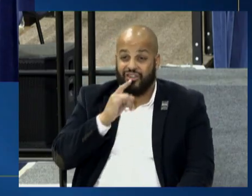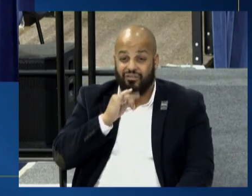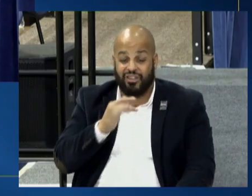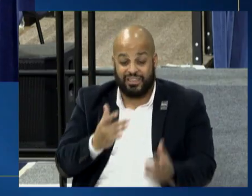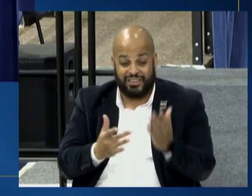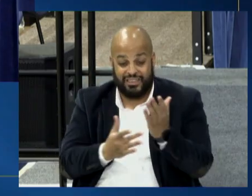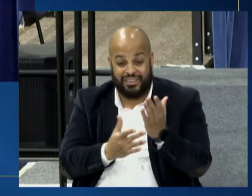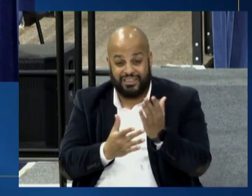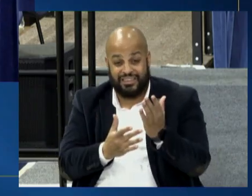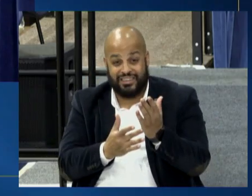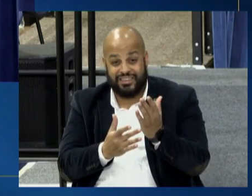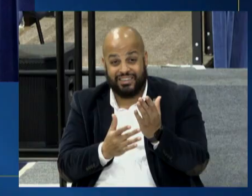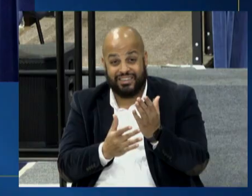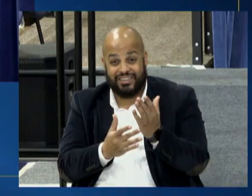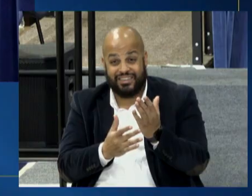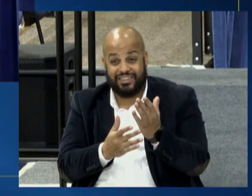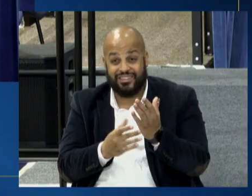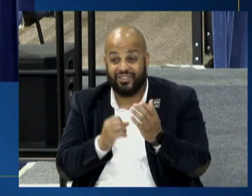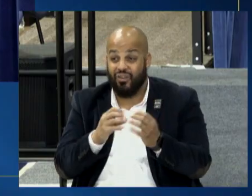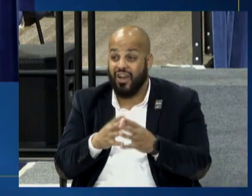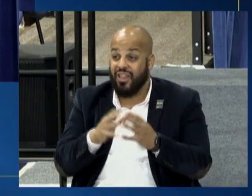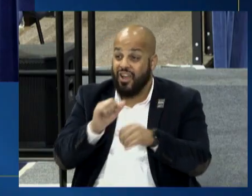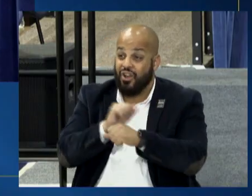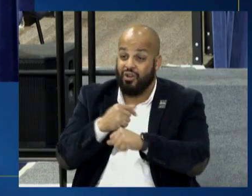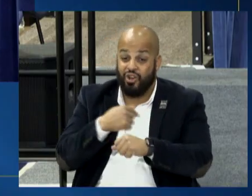So, we're -- a lot of the work that we do is creating new technology,